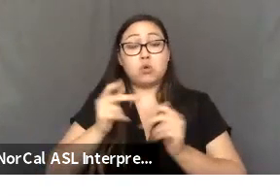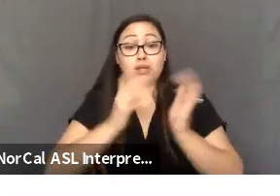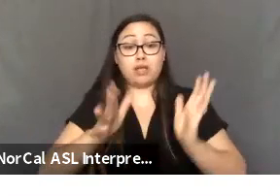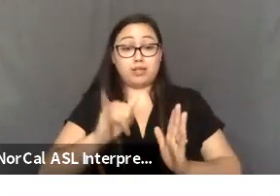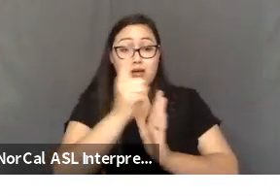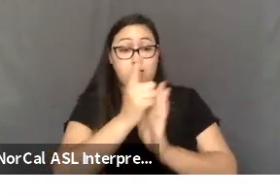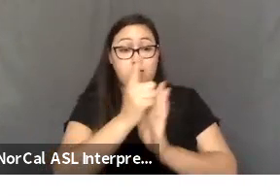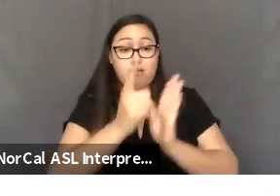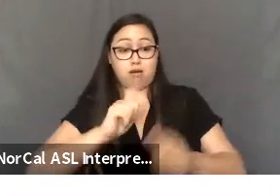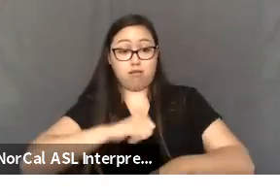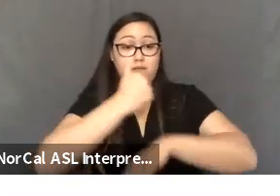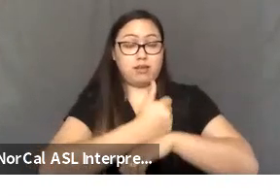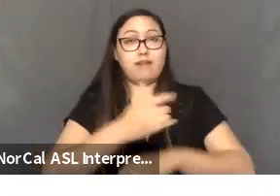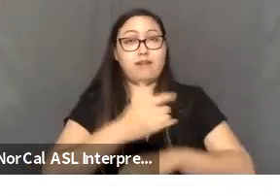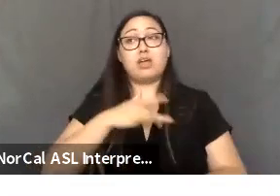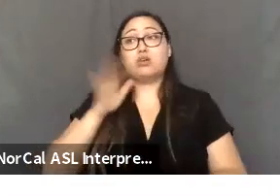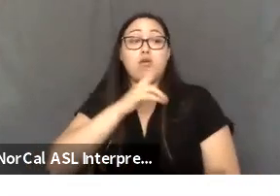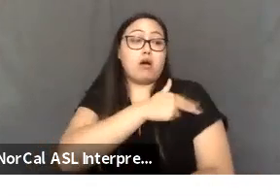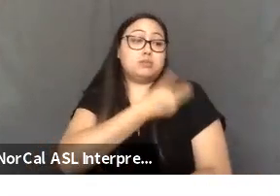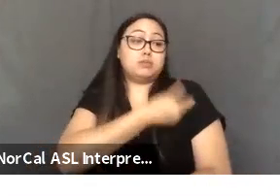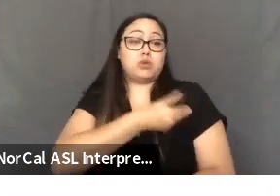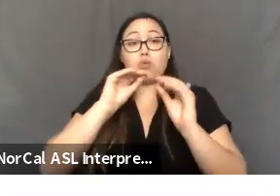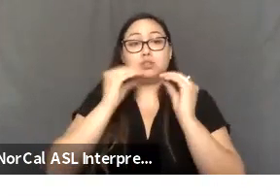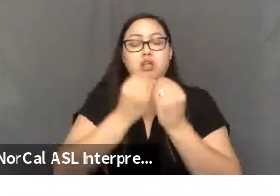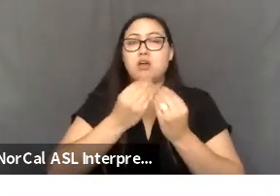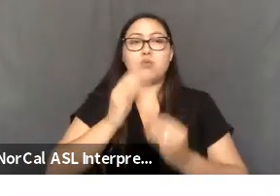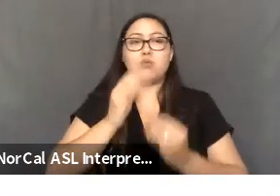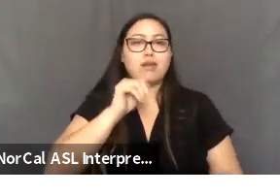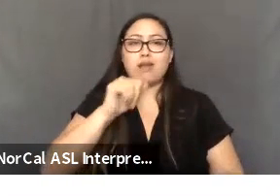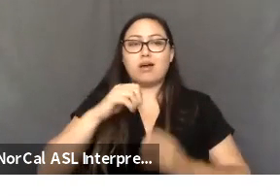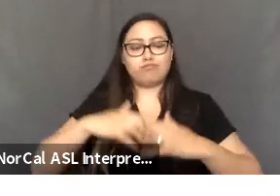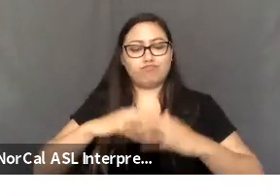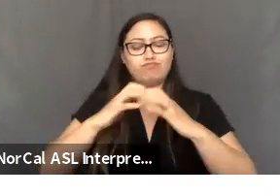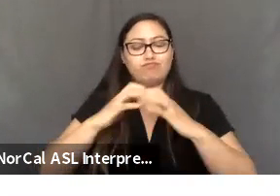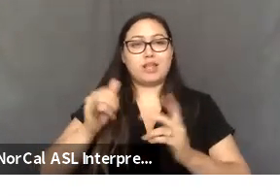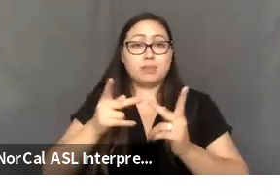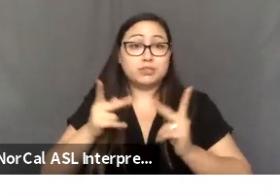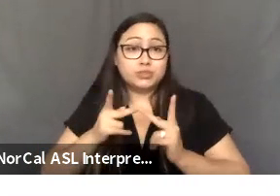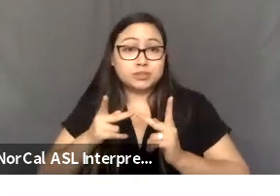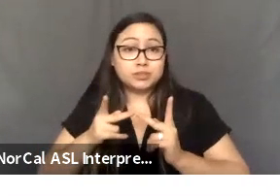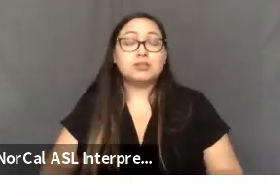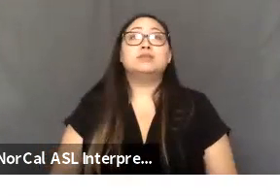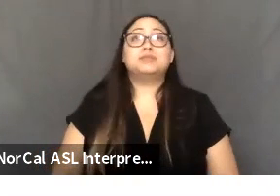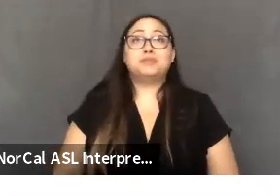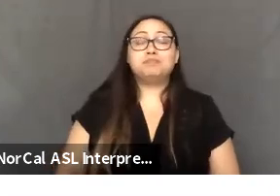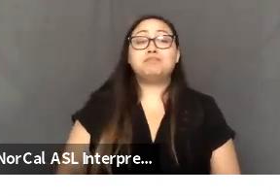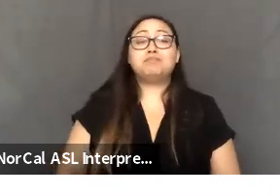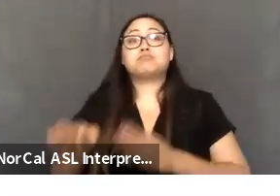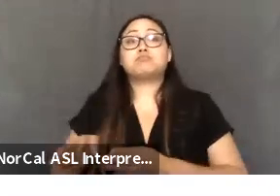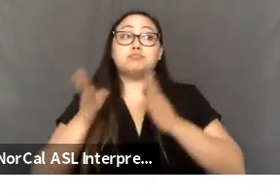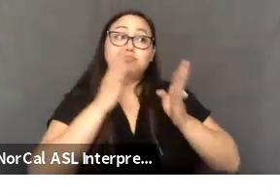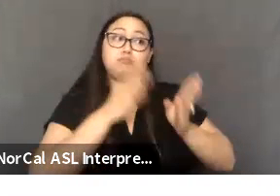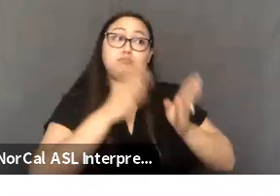organization would not have created resolution. On the other hand we had individuals that felt their